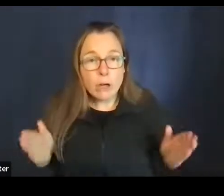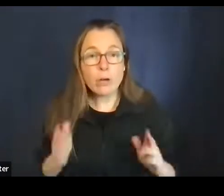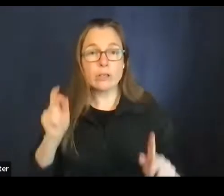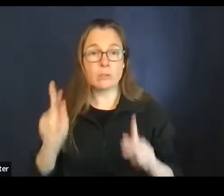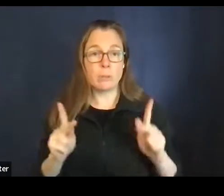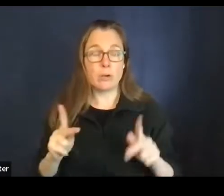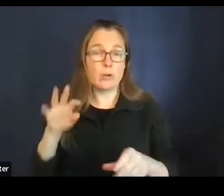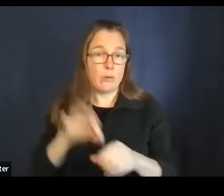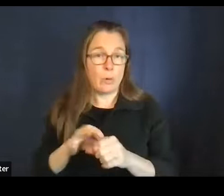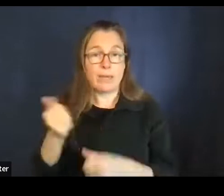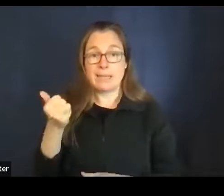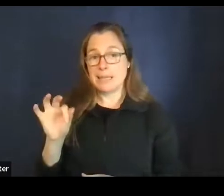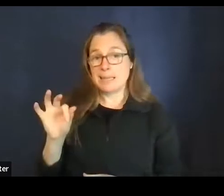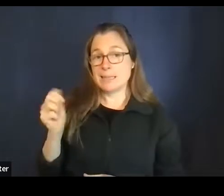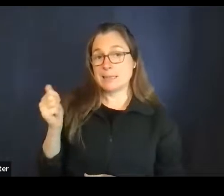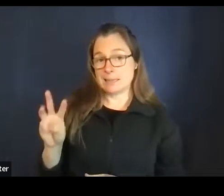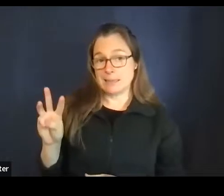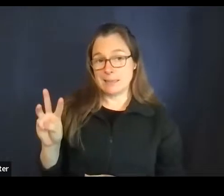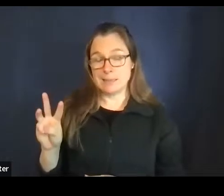I share this with you because against